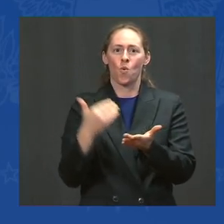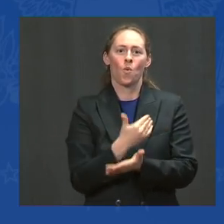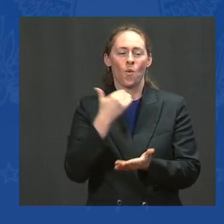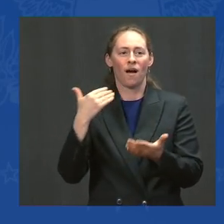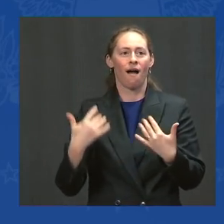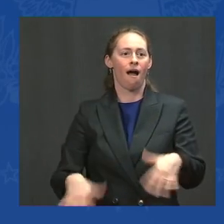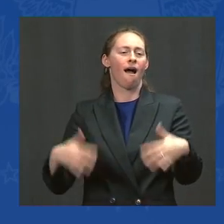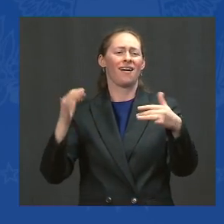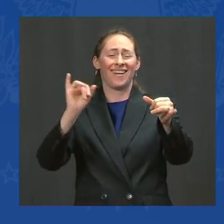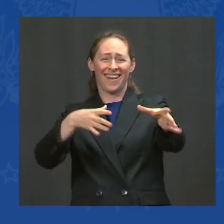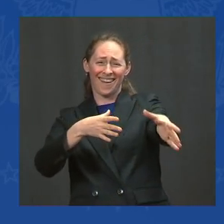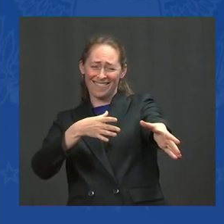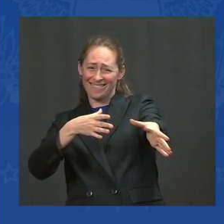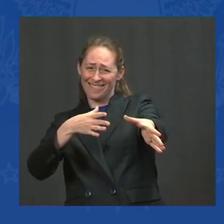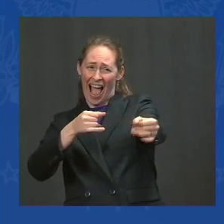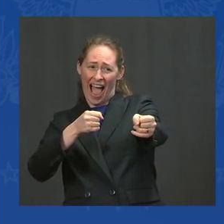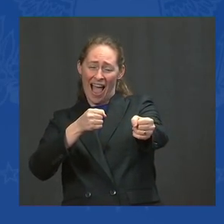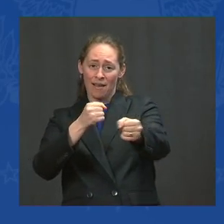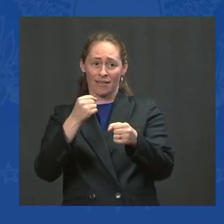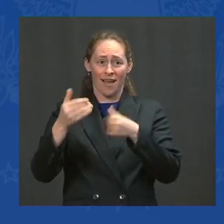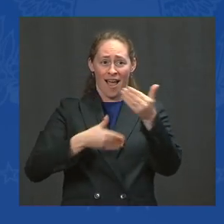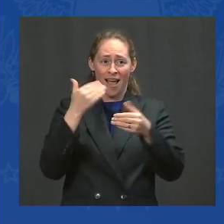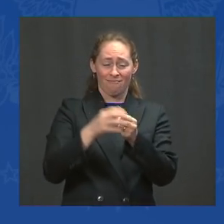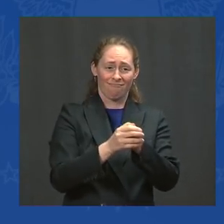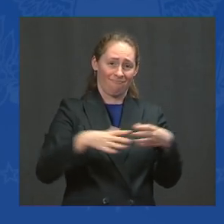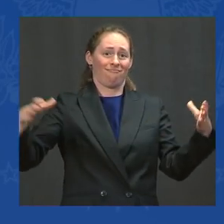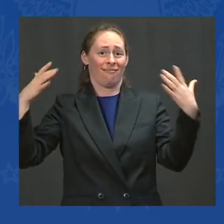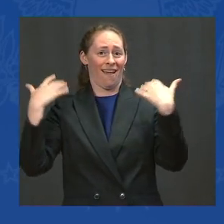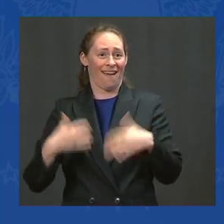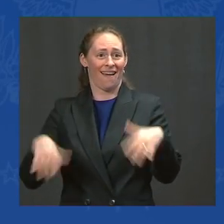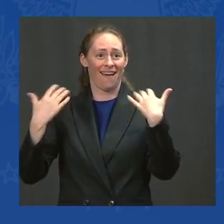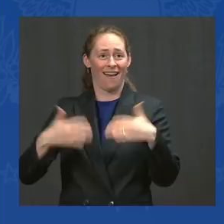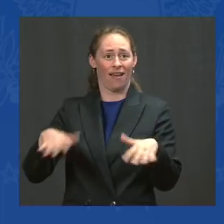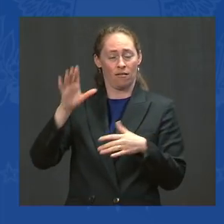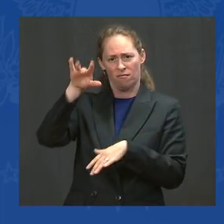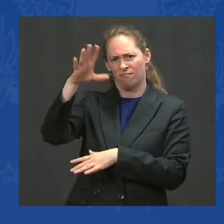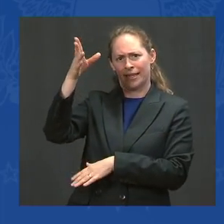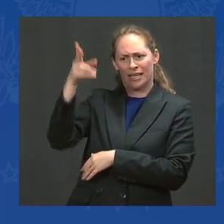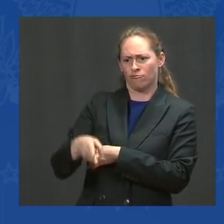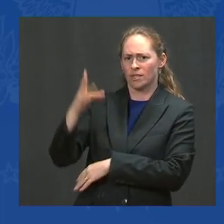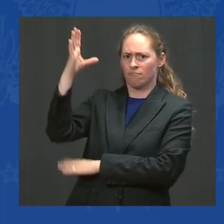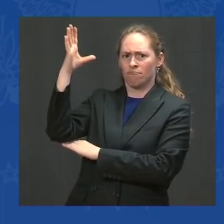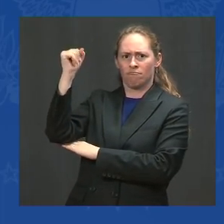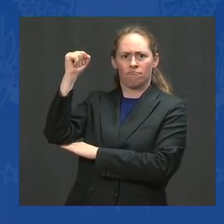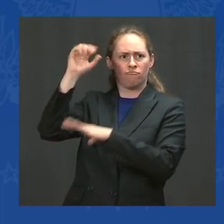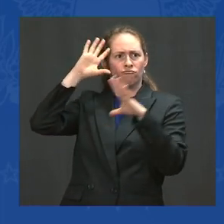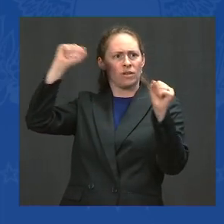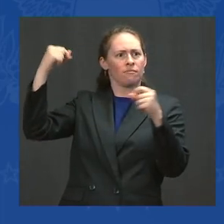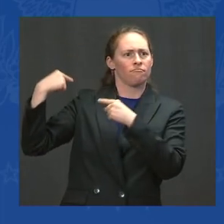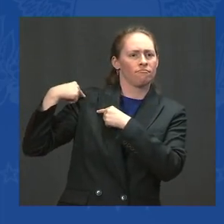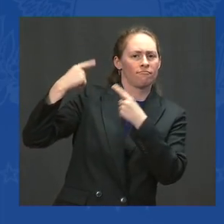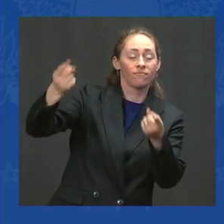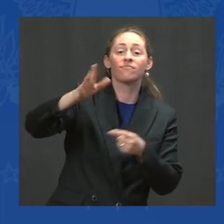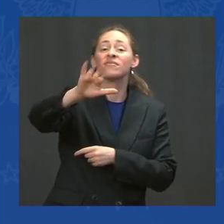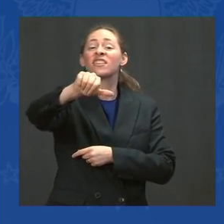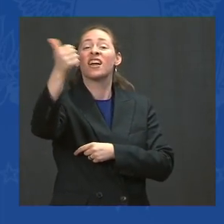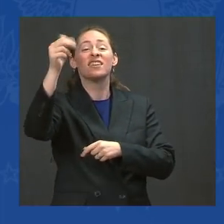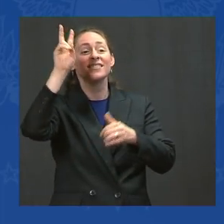at this point in any administration's history. Another prediction -- that is my favorite one, I must add --